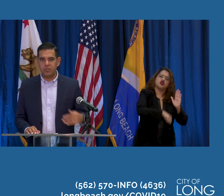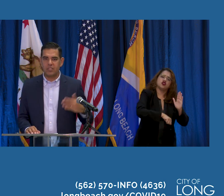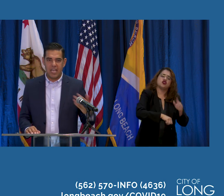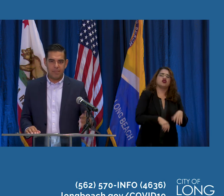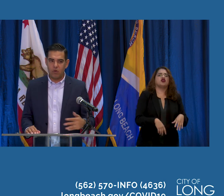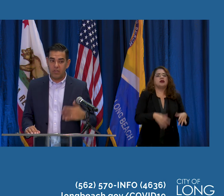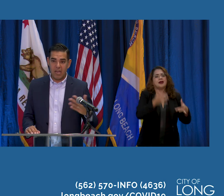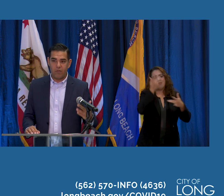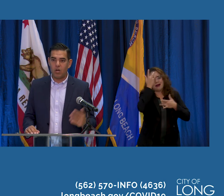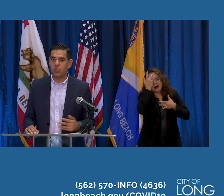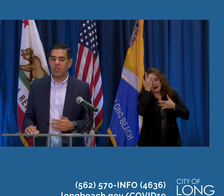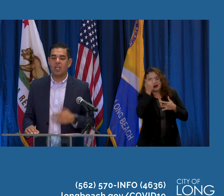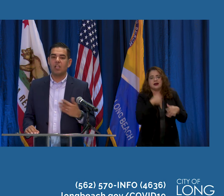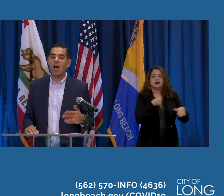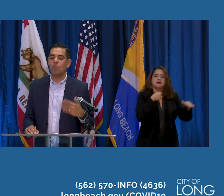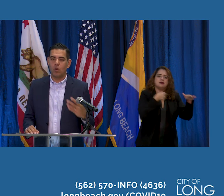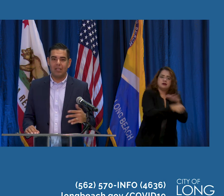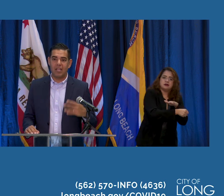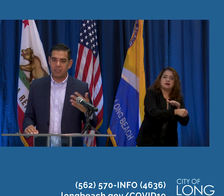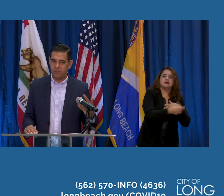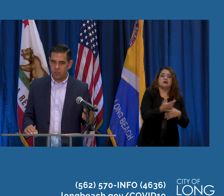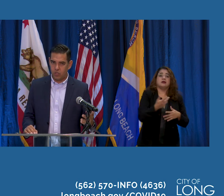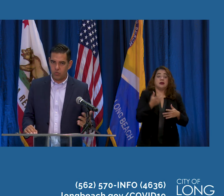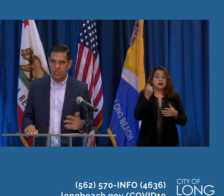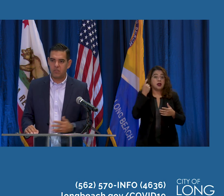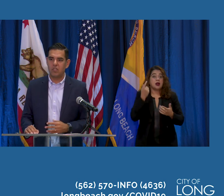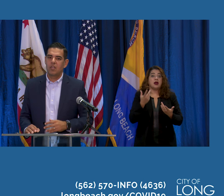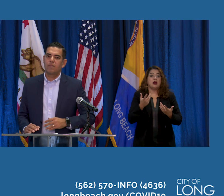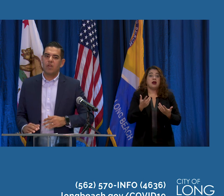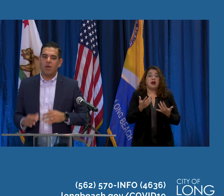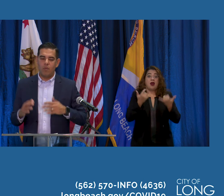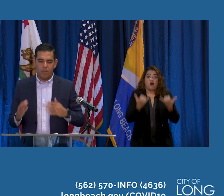today more than ever are doing a lot more elected surgeries.